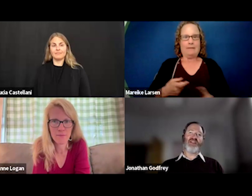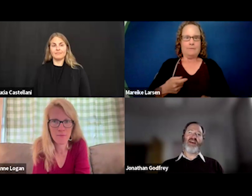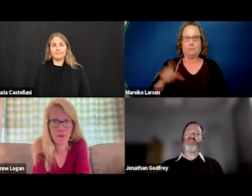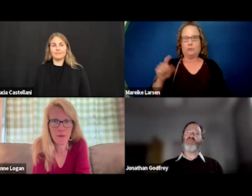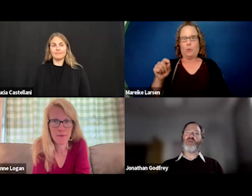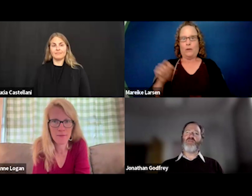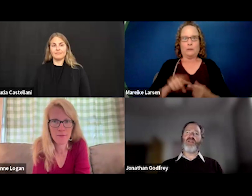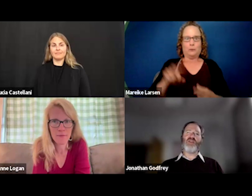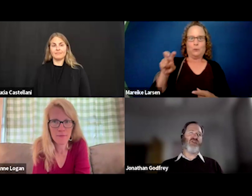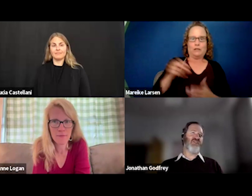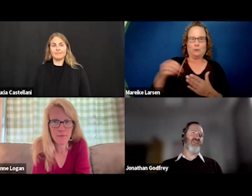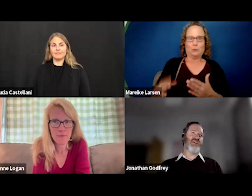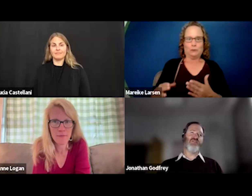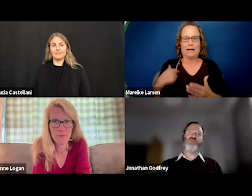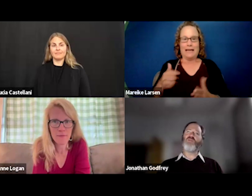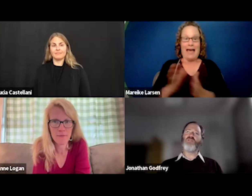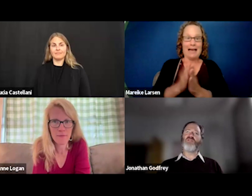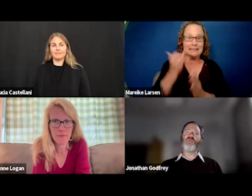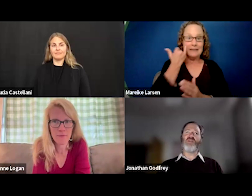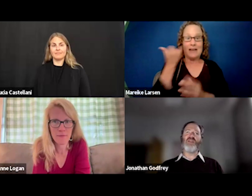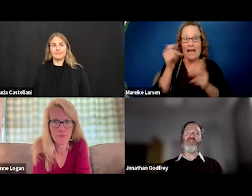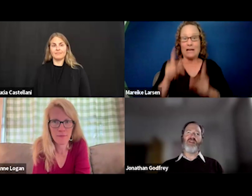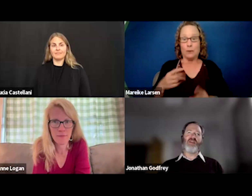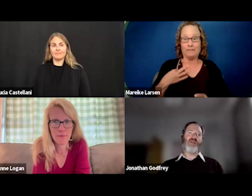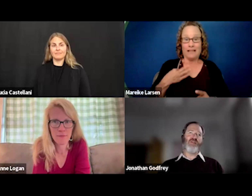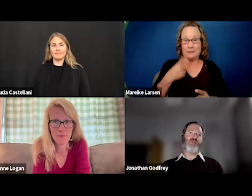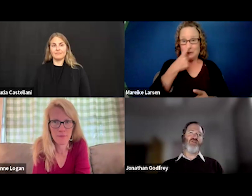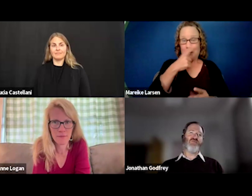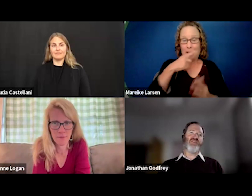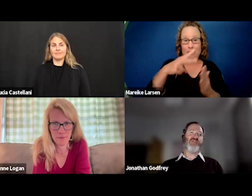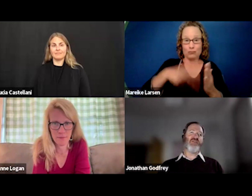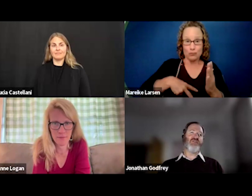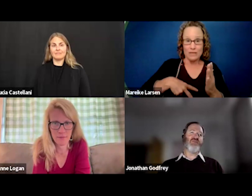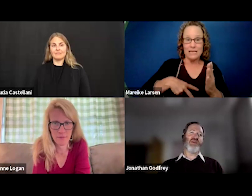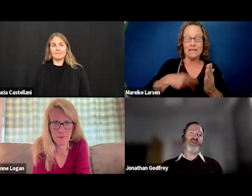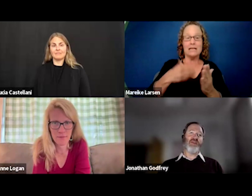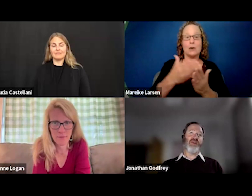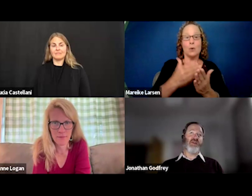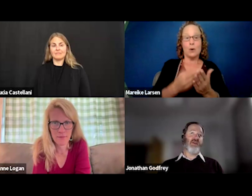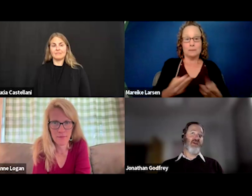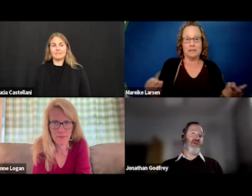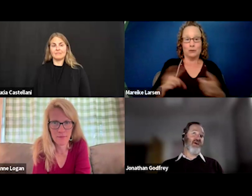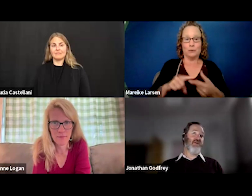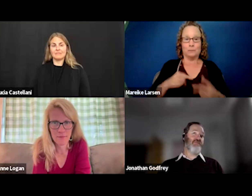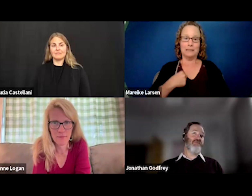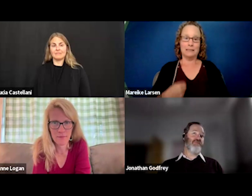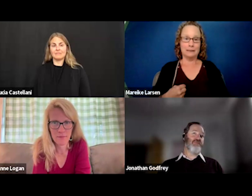and ask if there were any volunteers who wanted to read the course material to me.